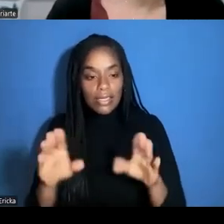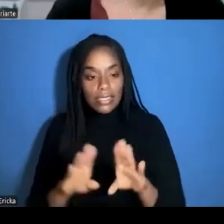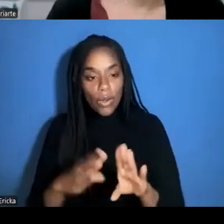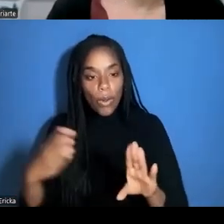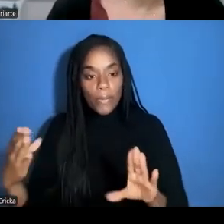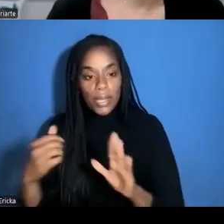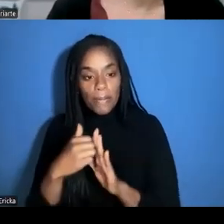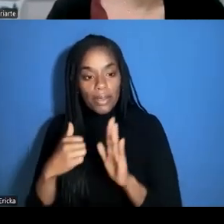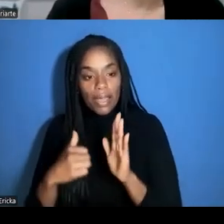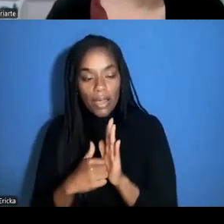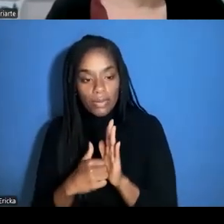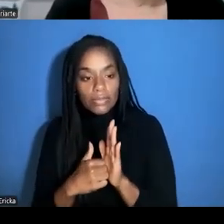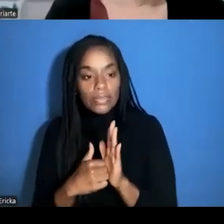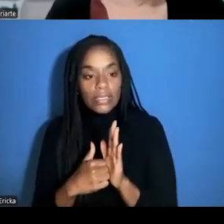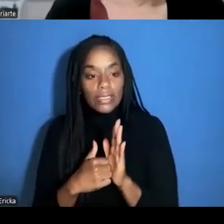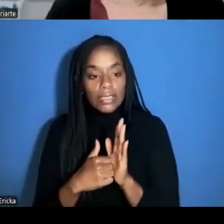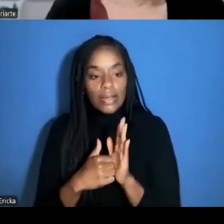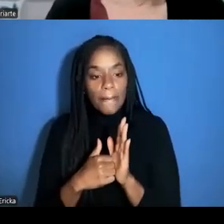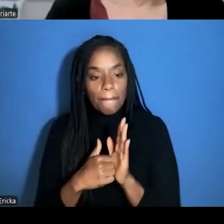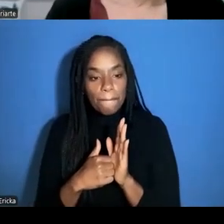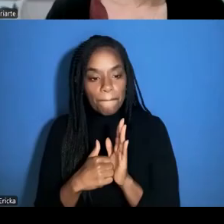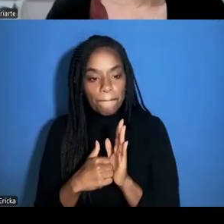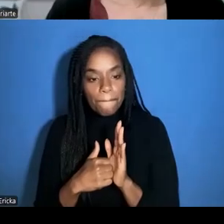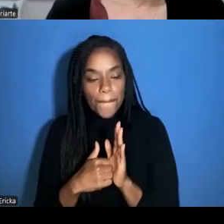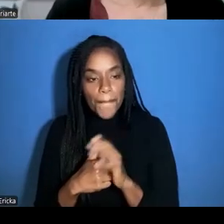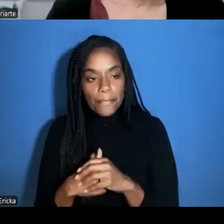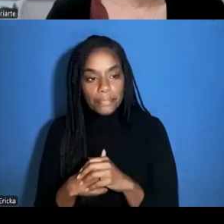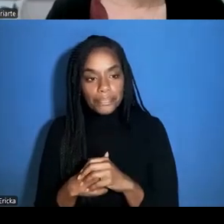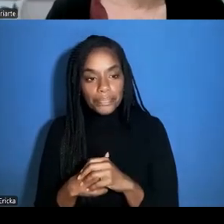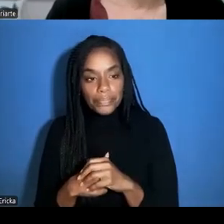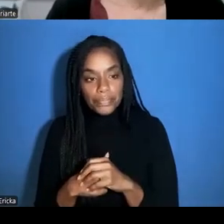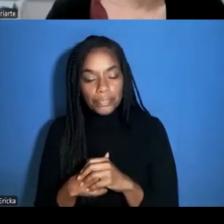a CalAble account, and the earnings